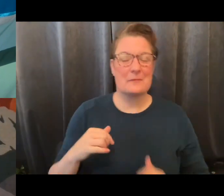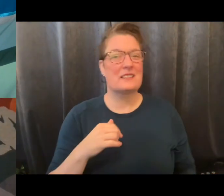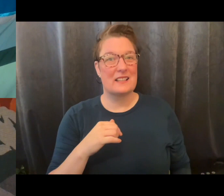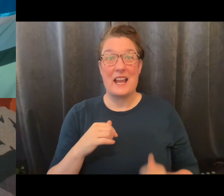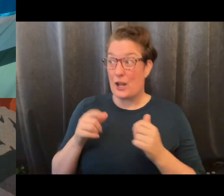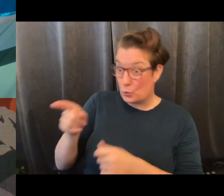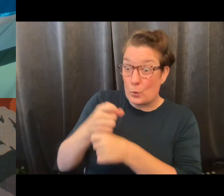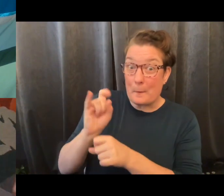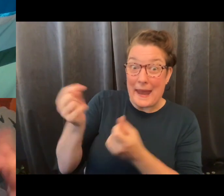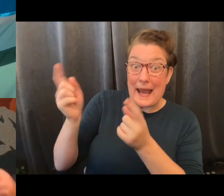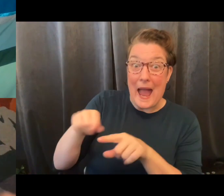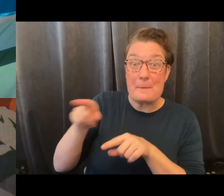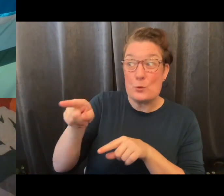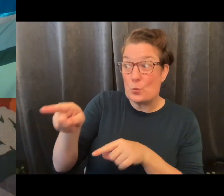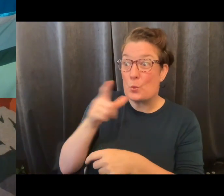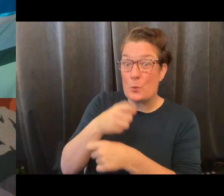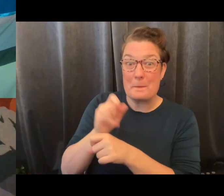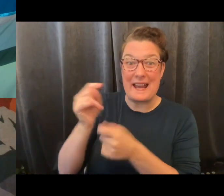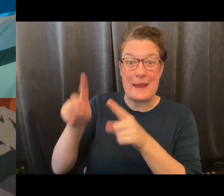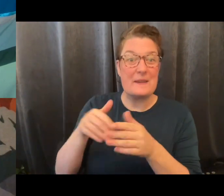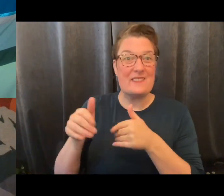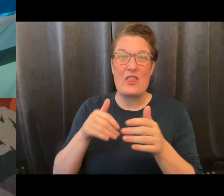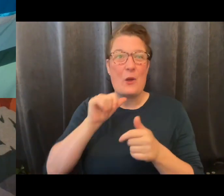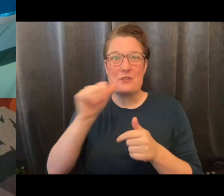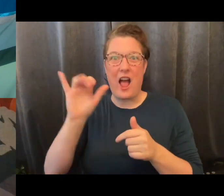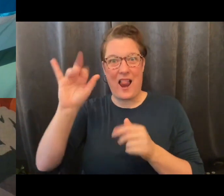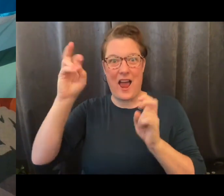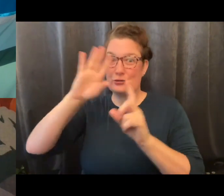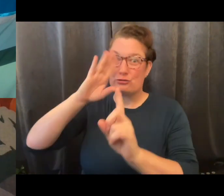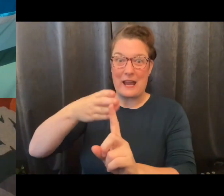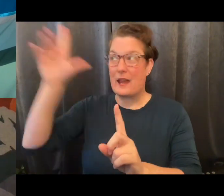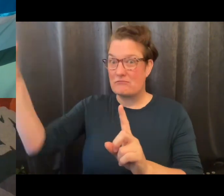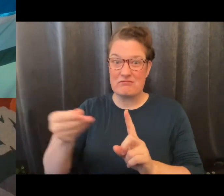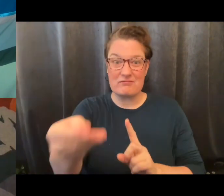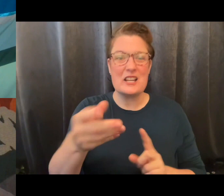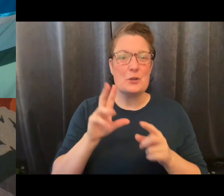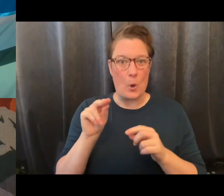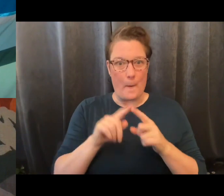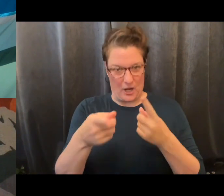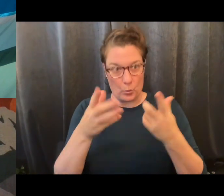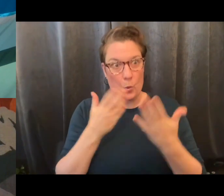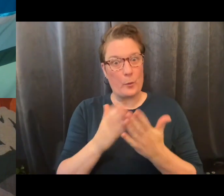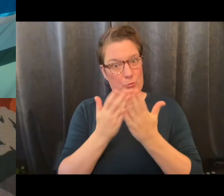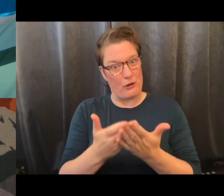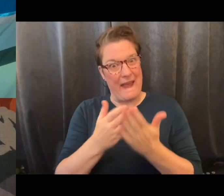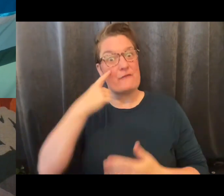Rebekah: You made it happen. You made it happen even though it didn't directly happen. Like you were like praying for me for it Nomy: for years Rebekah: yeah